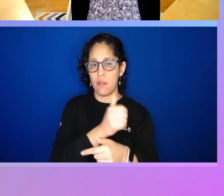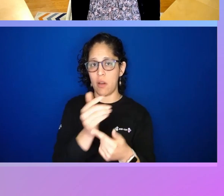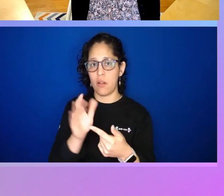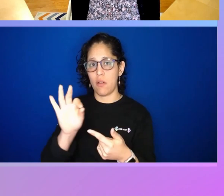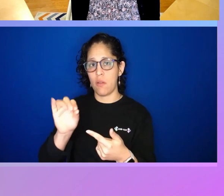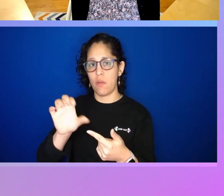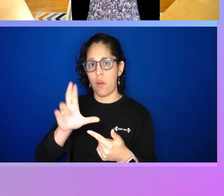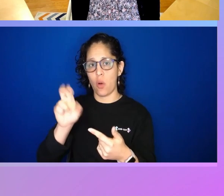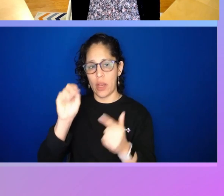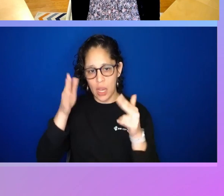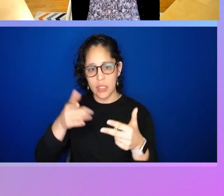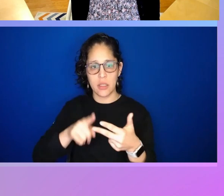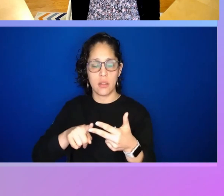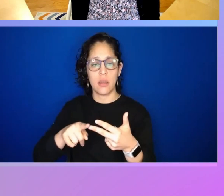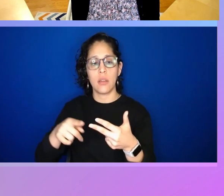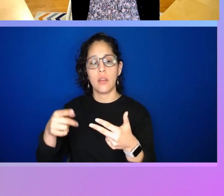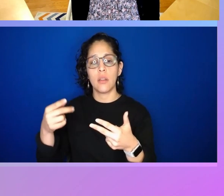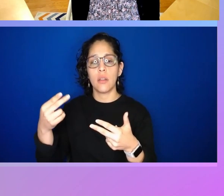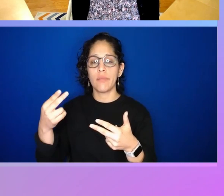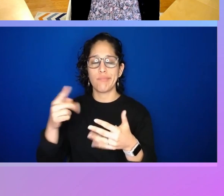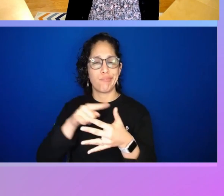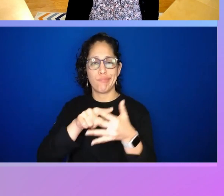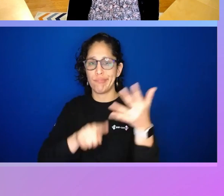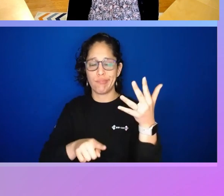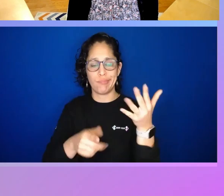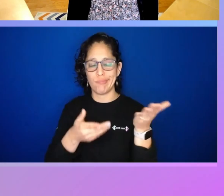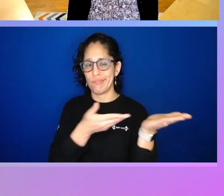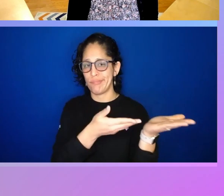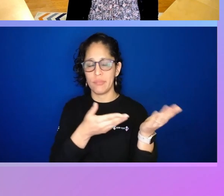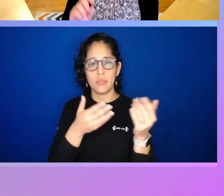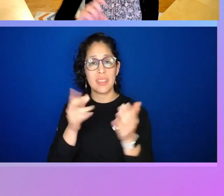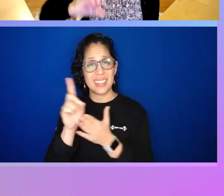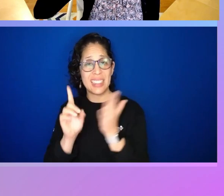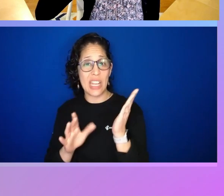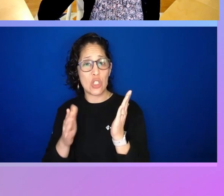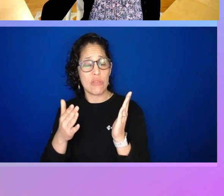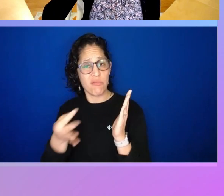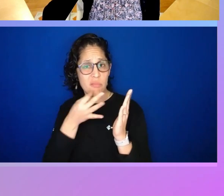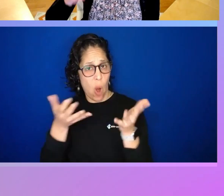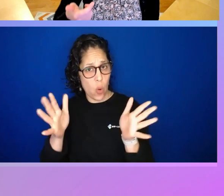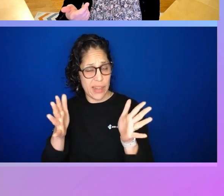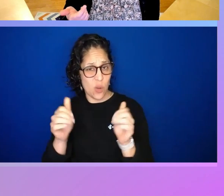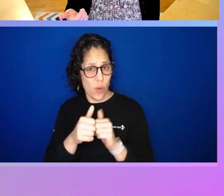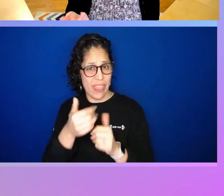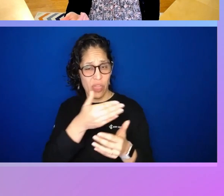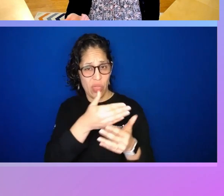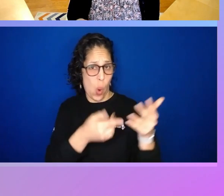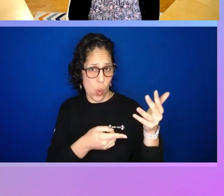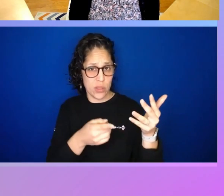conversation level or not earlier when you build your digital products building -- instead of alone, relying